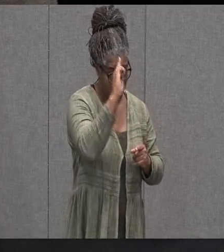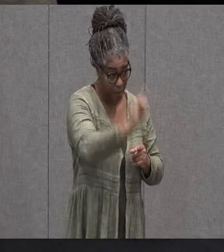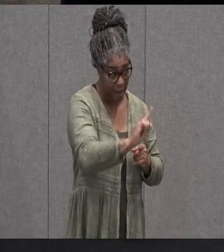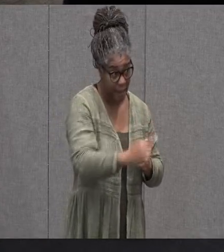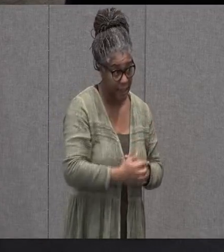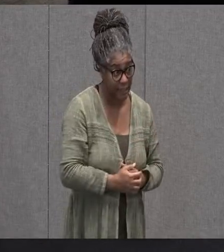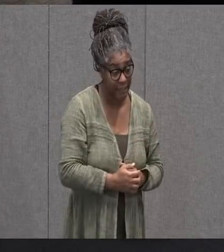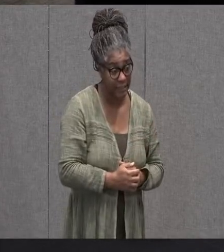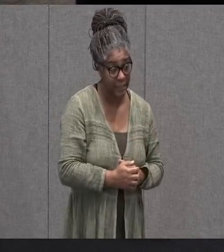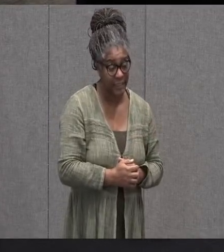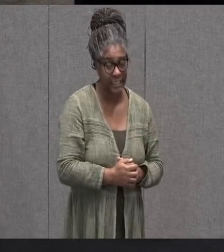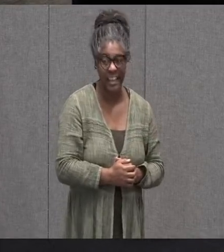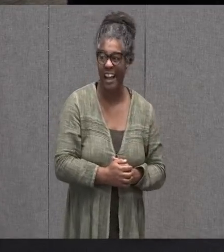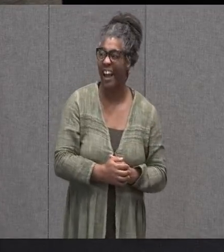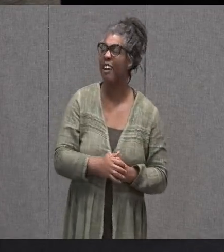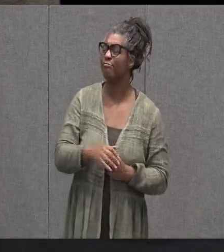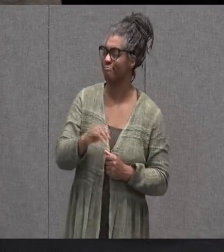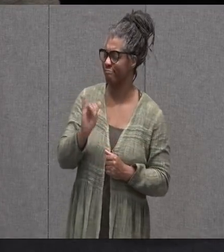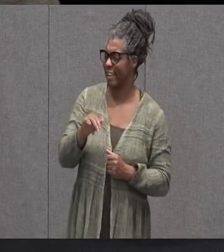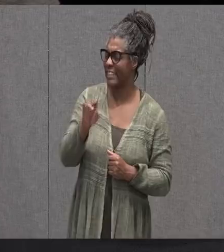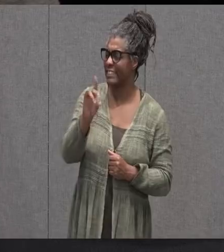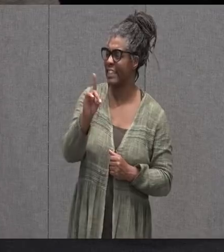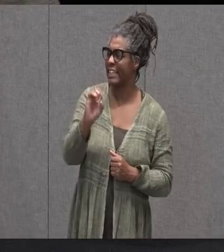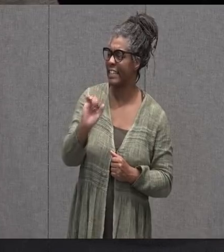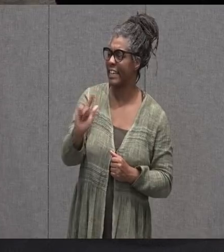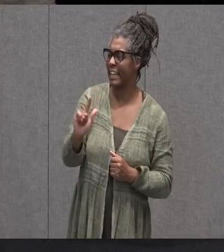"It's a deal," said Mr. Beale.